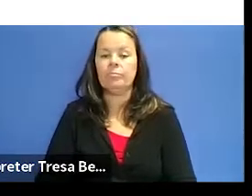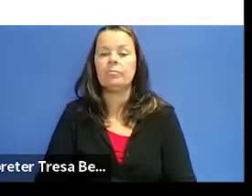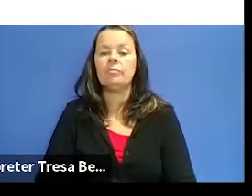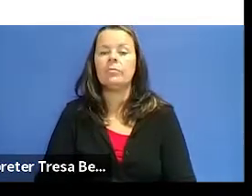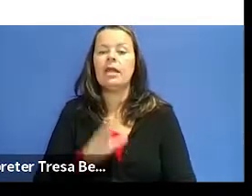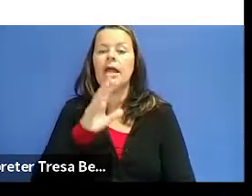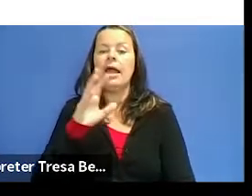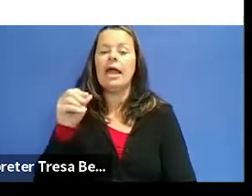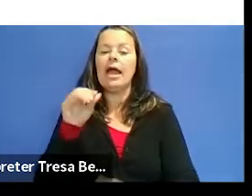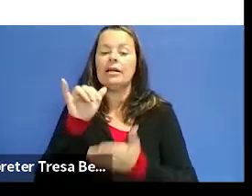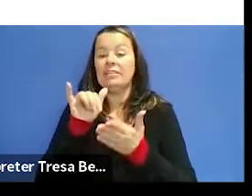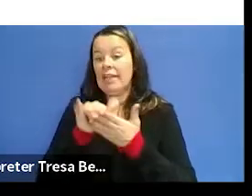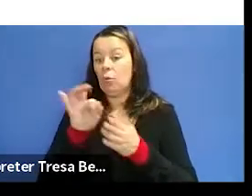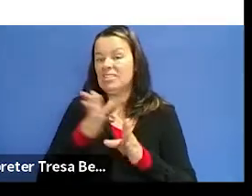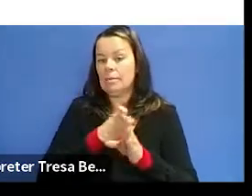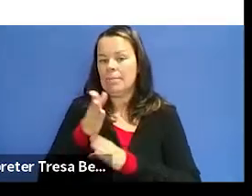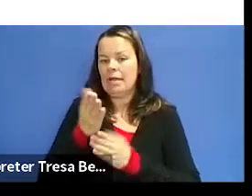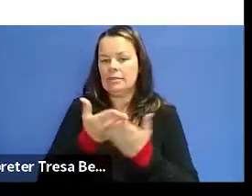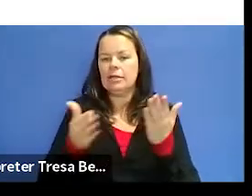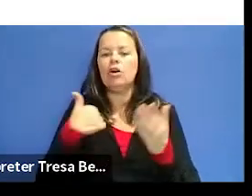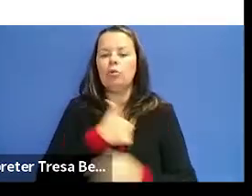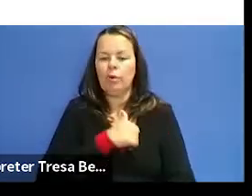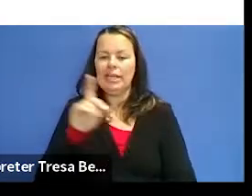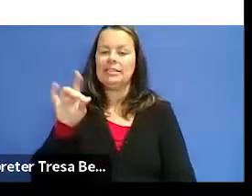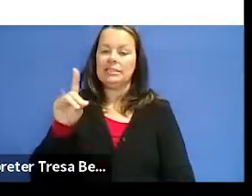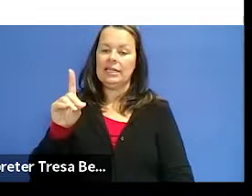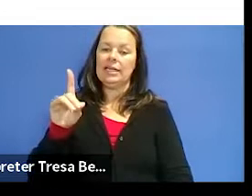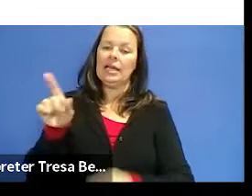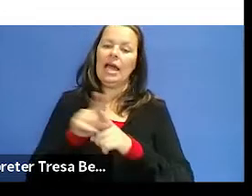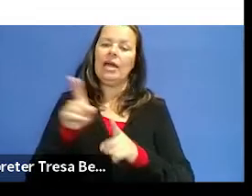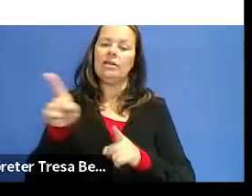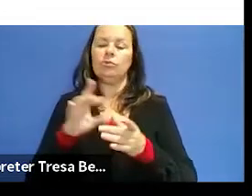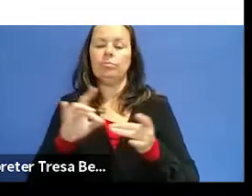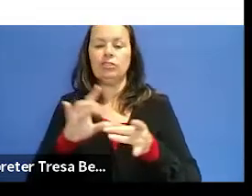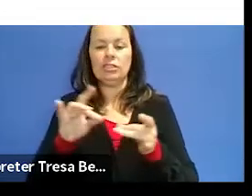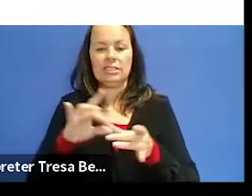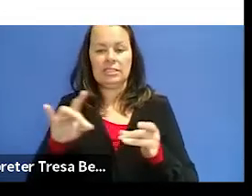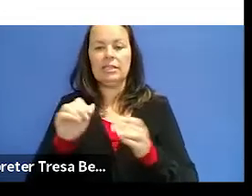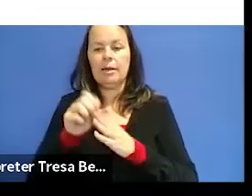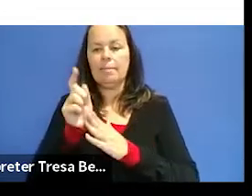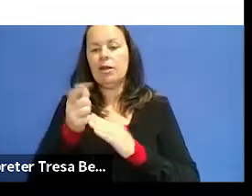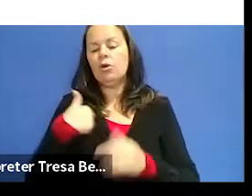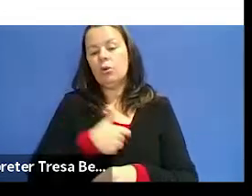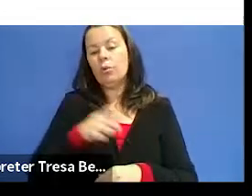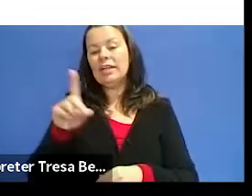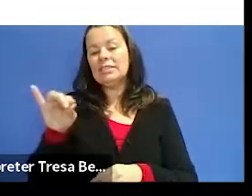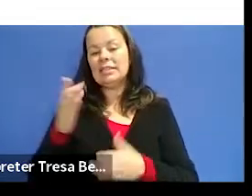That was the main thing. We did do -- we're going to mention in a minute, we did do some manual, four manual